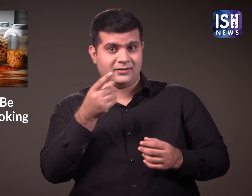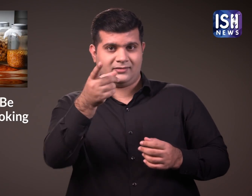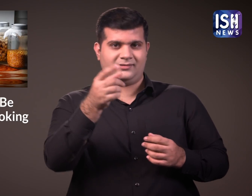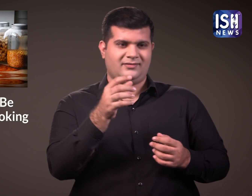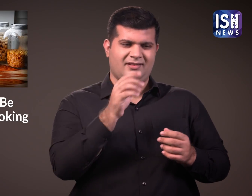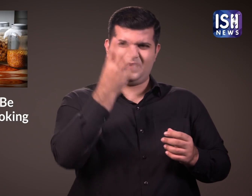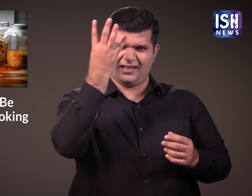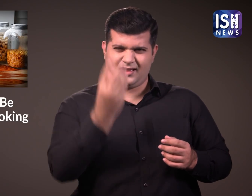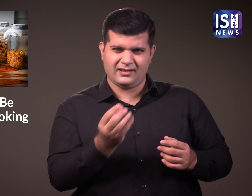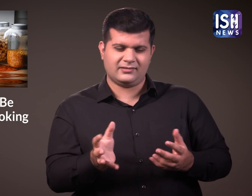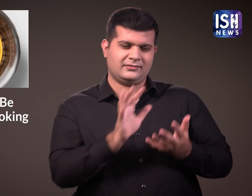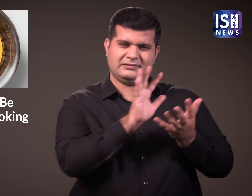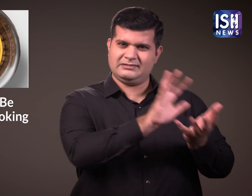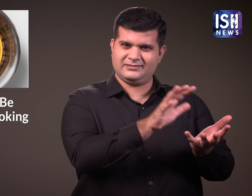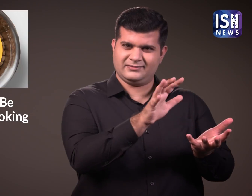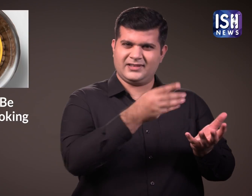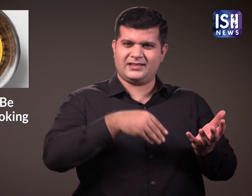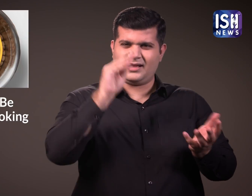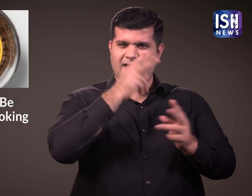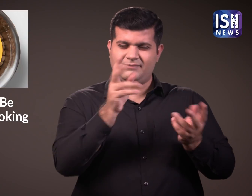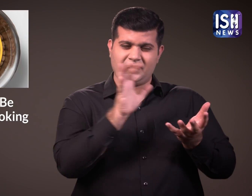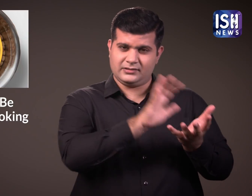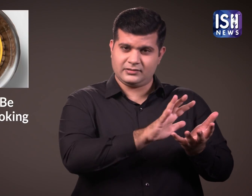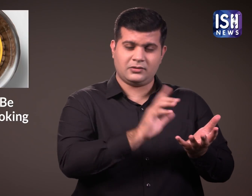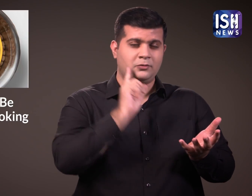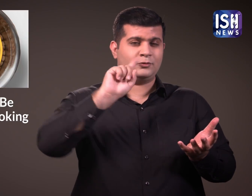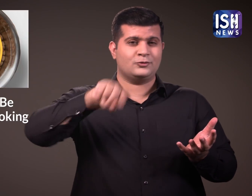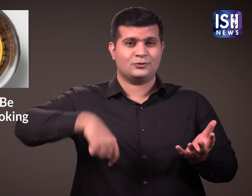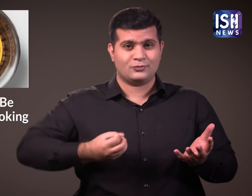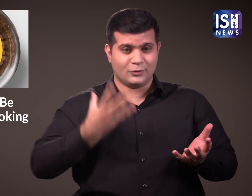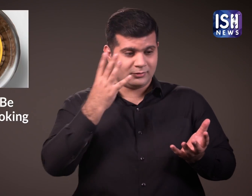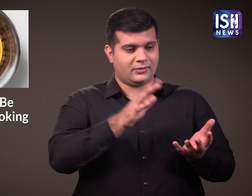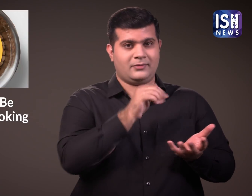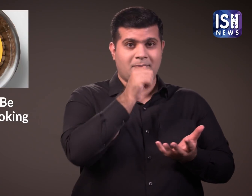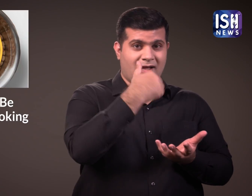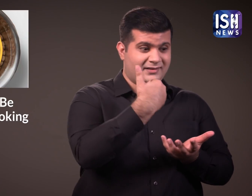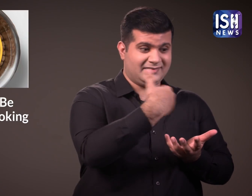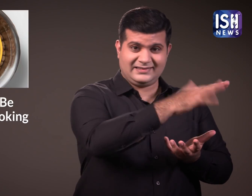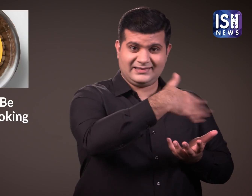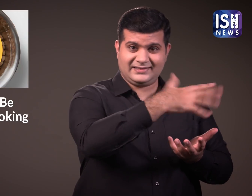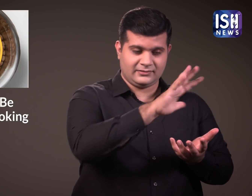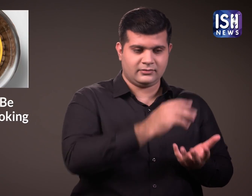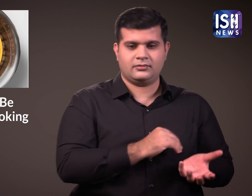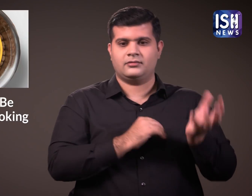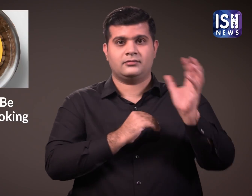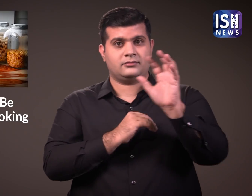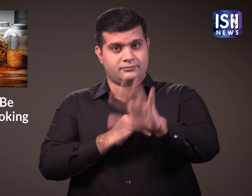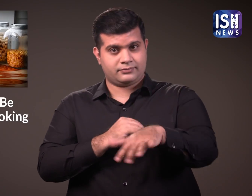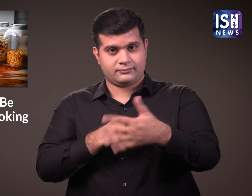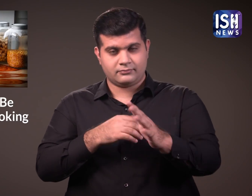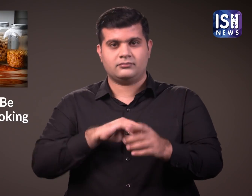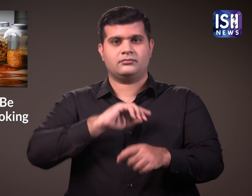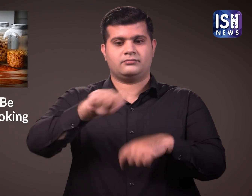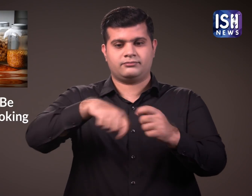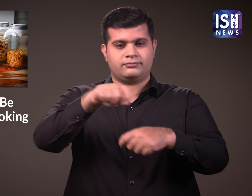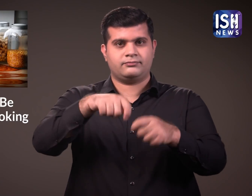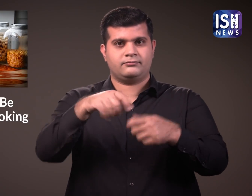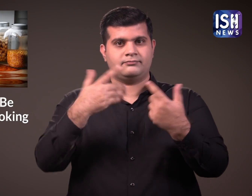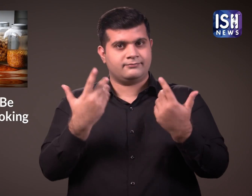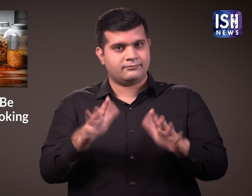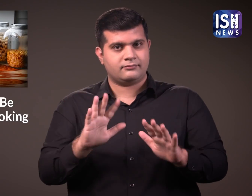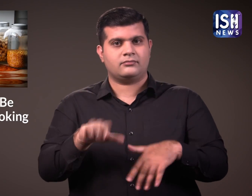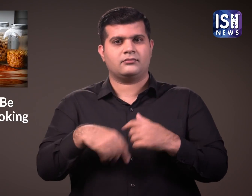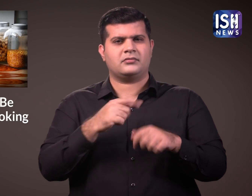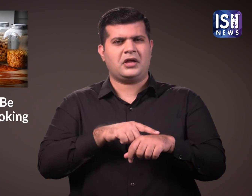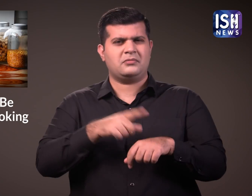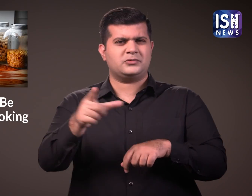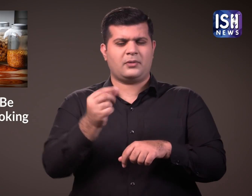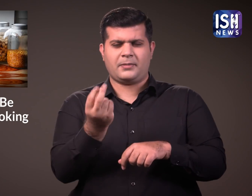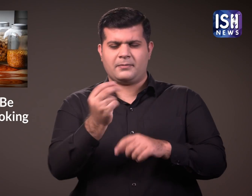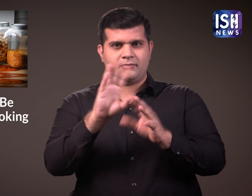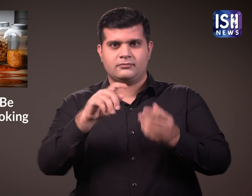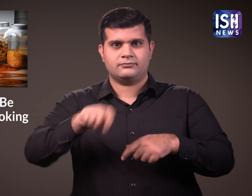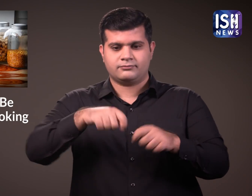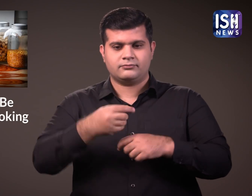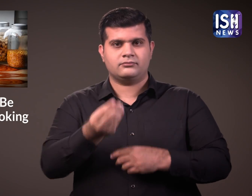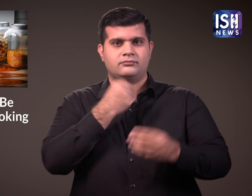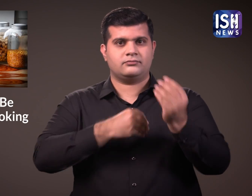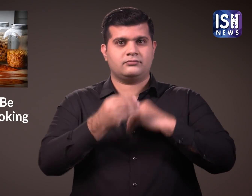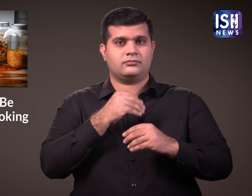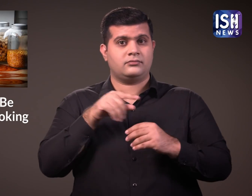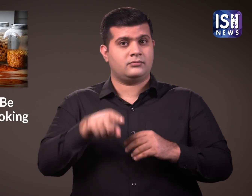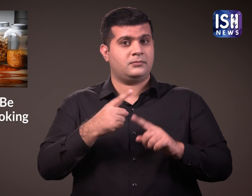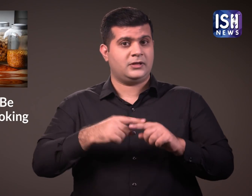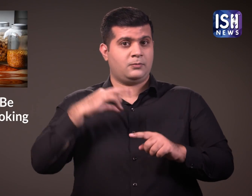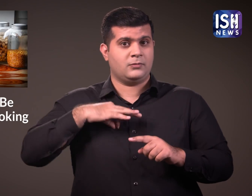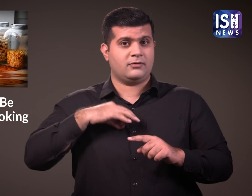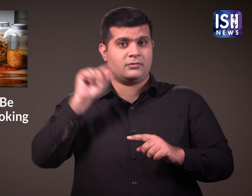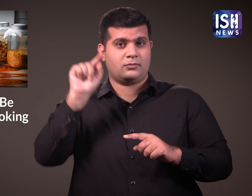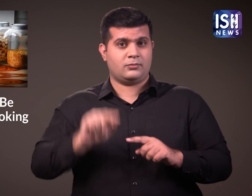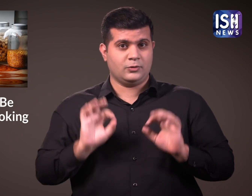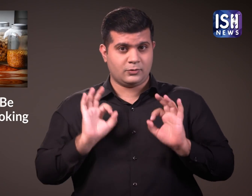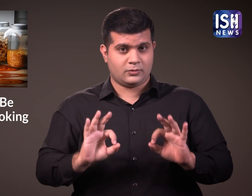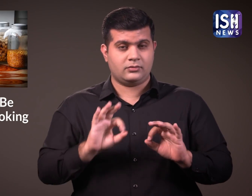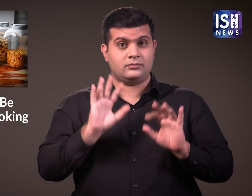Hence it is better to soak it overnight as it reduces cooking time and increases benefits.